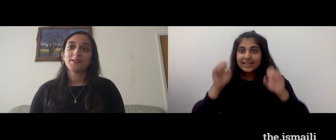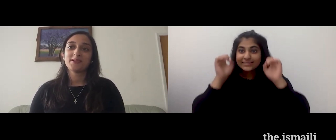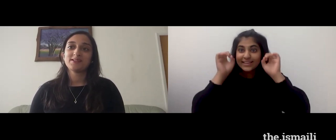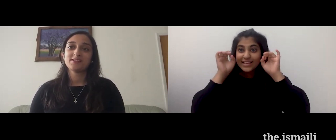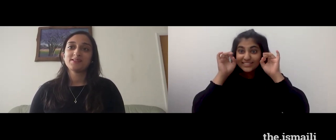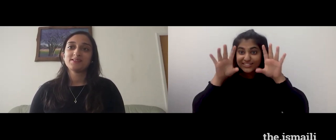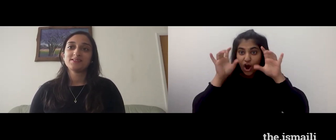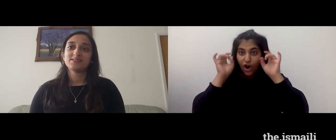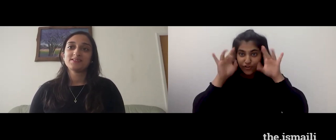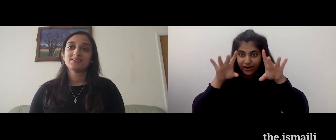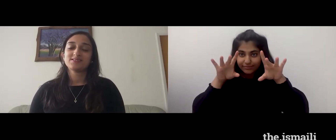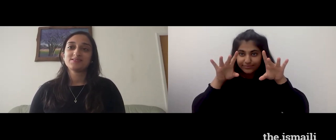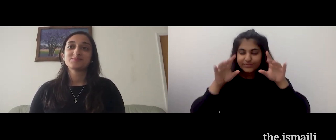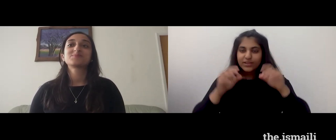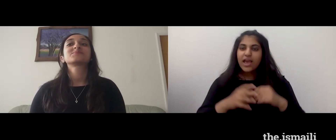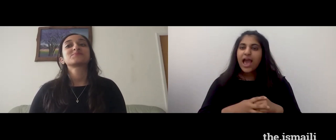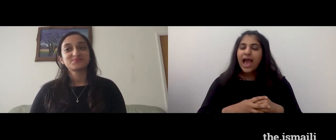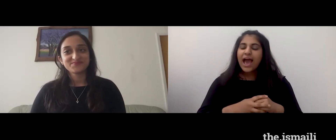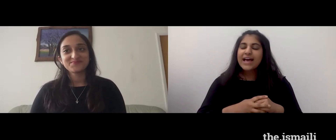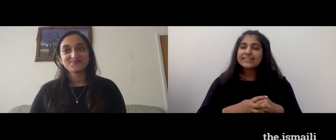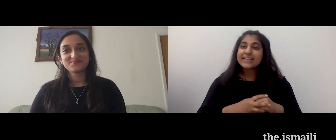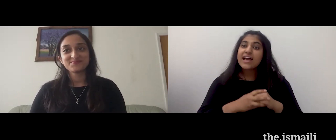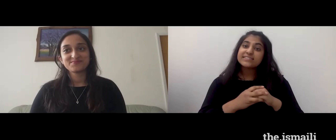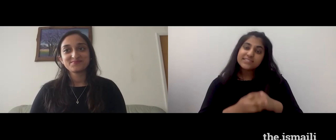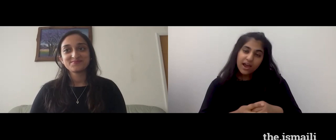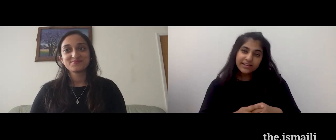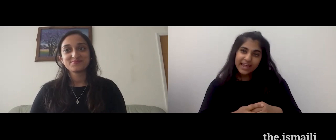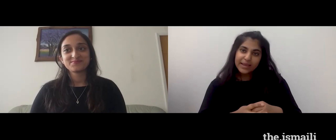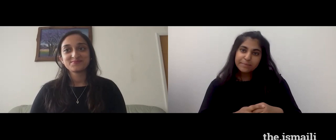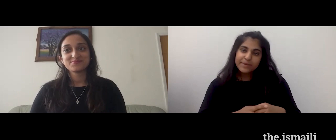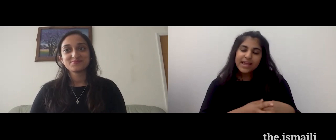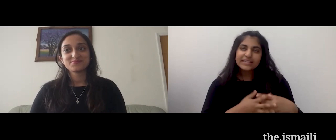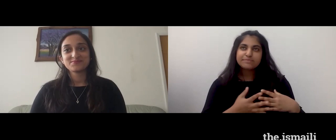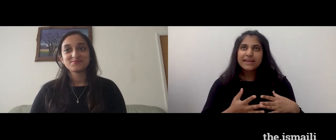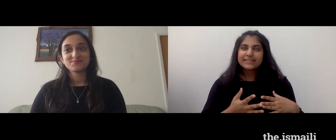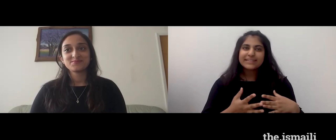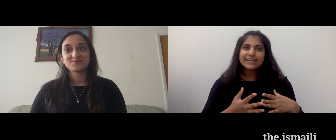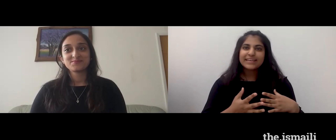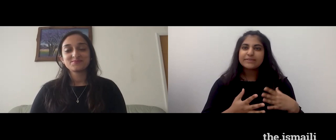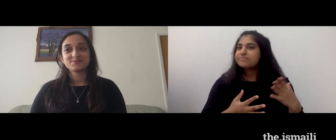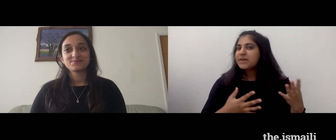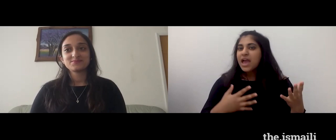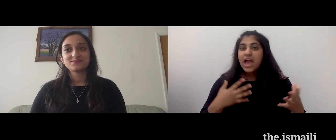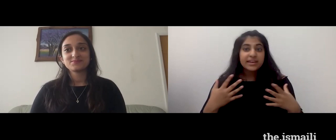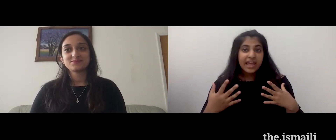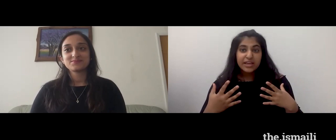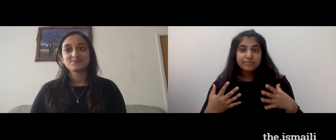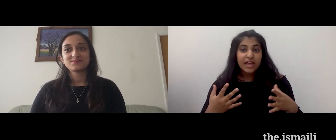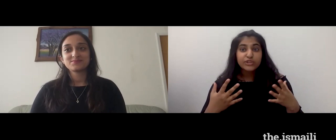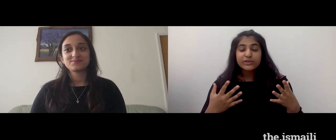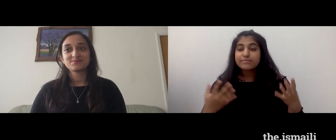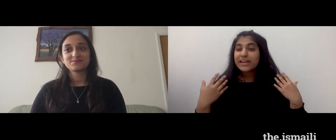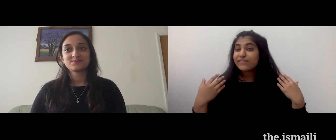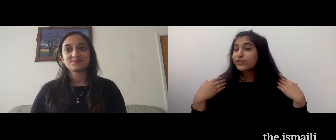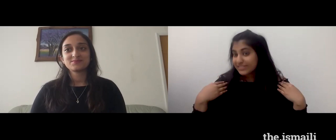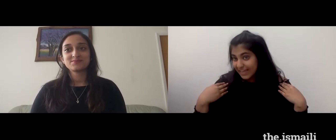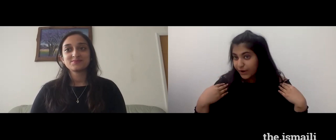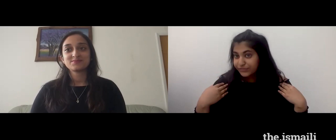is Zahra. And a sign name is basically a name that you can make for yourself.